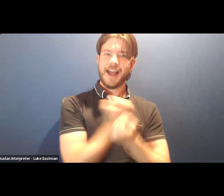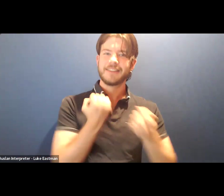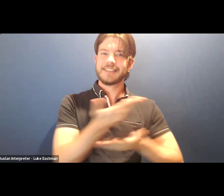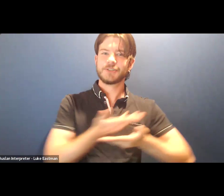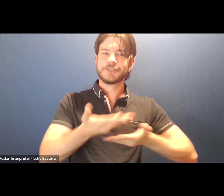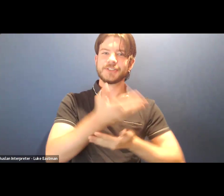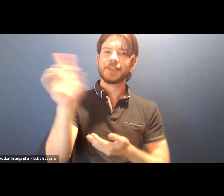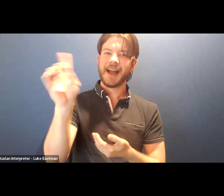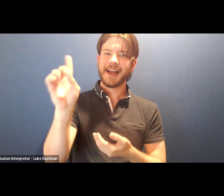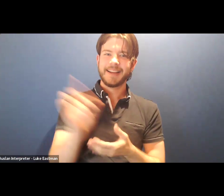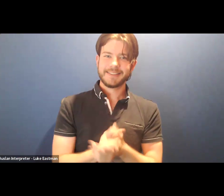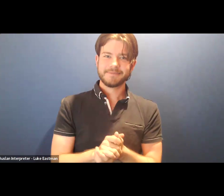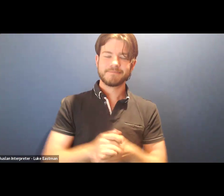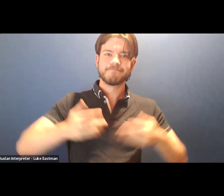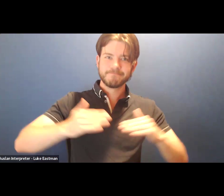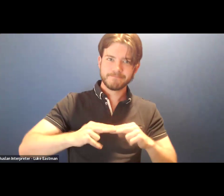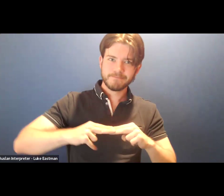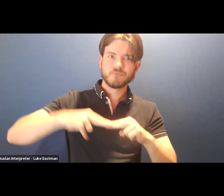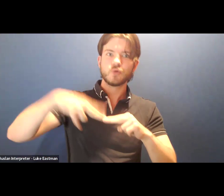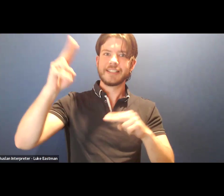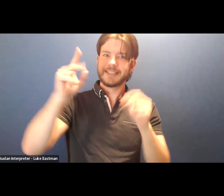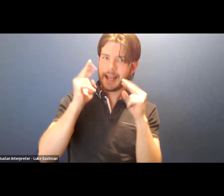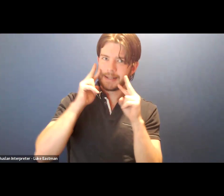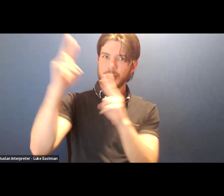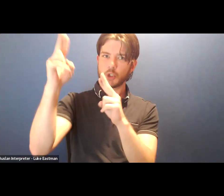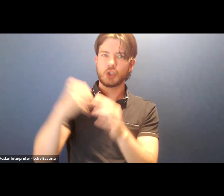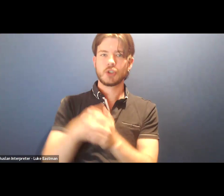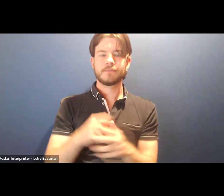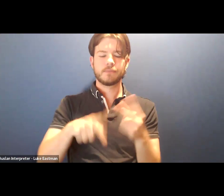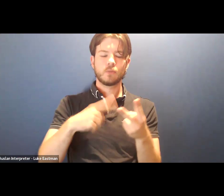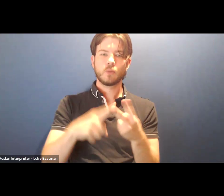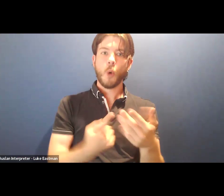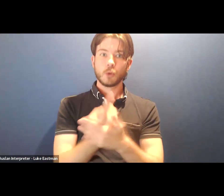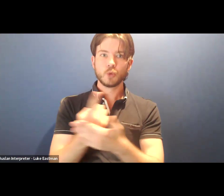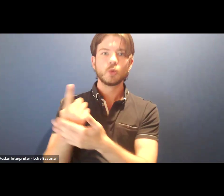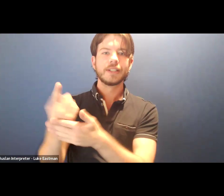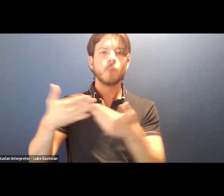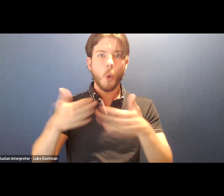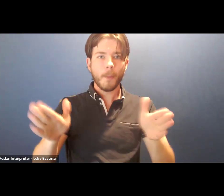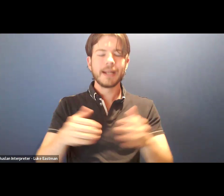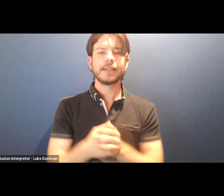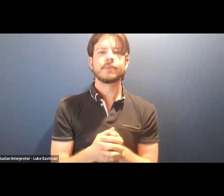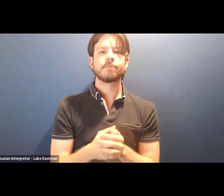Raising expectations, opening opportunities and